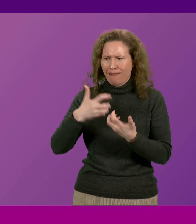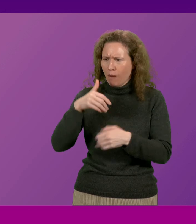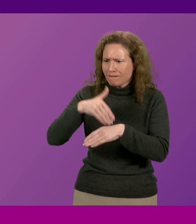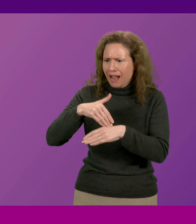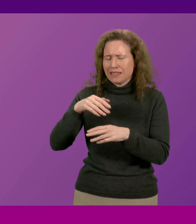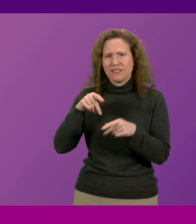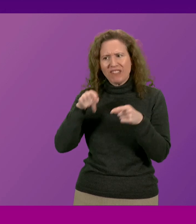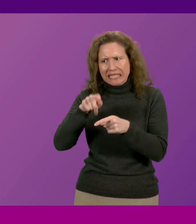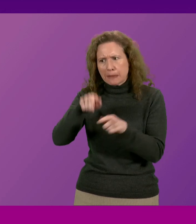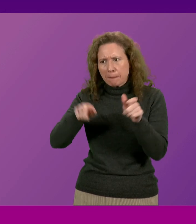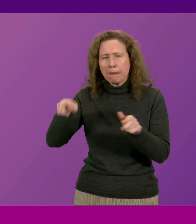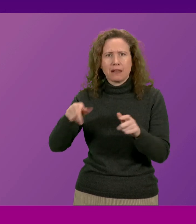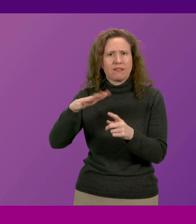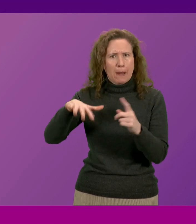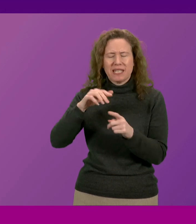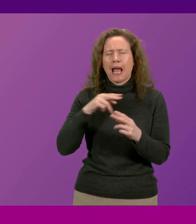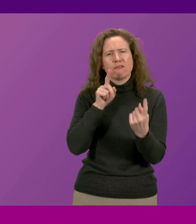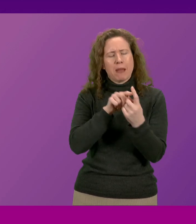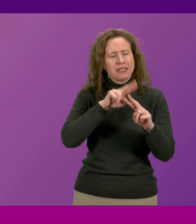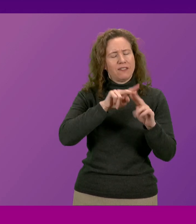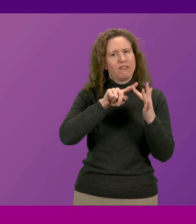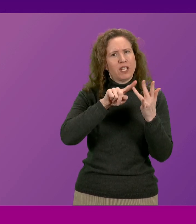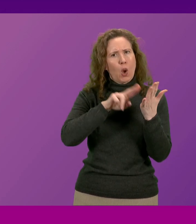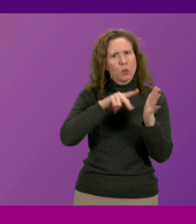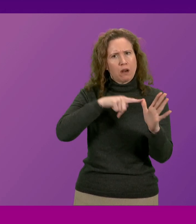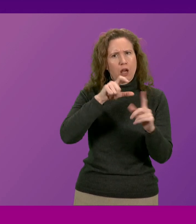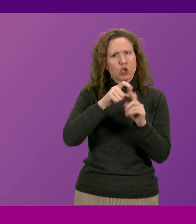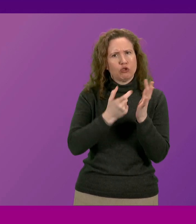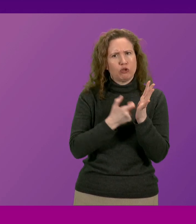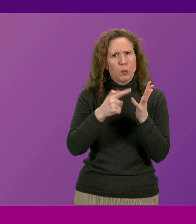I have met Fiona Drouet, who explained the basis of the petition that she has